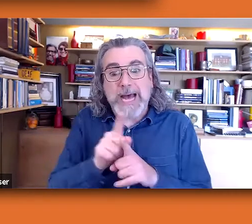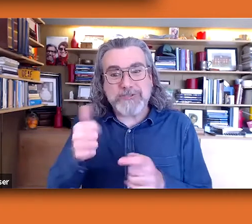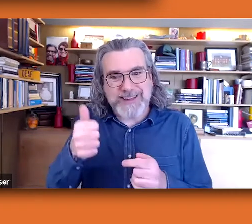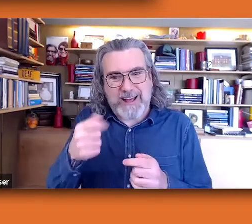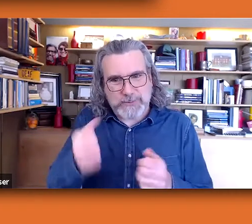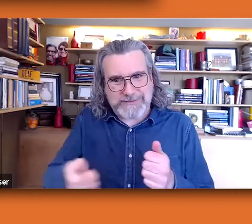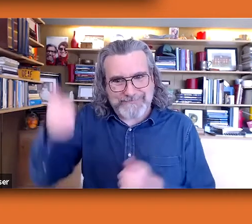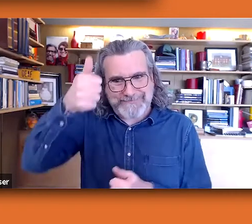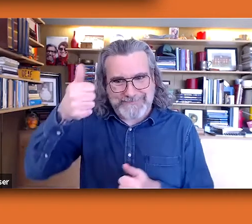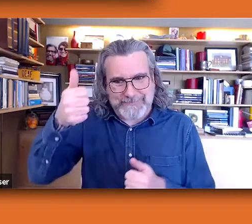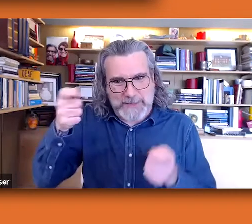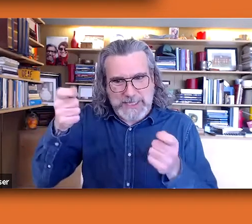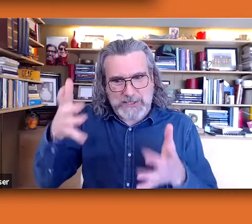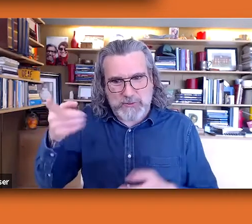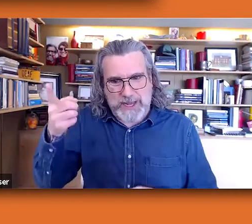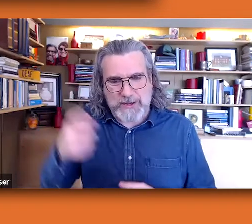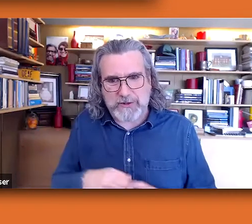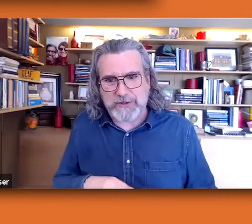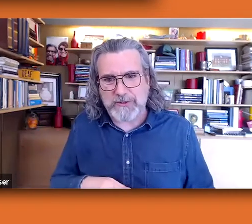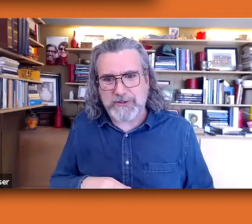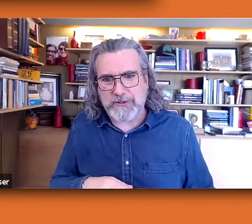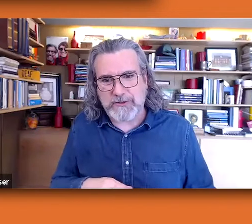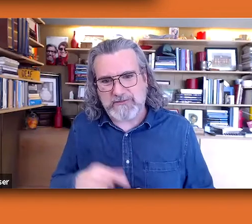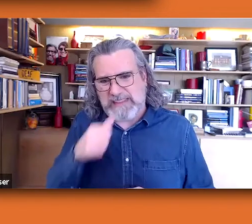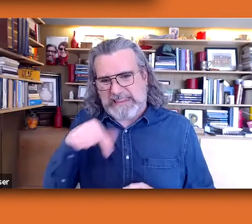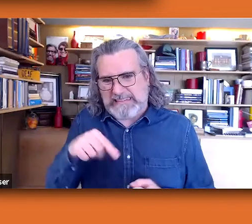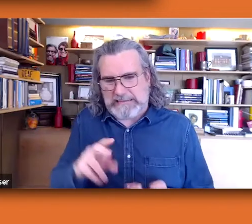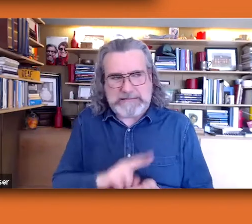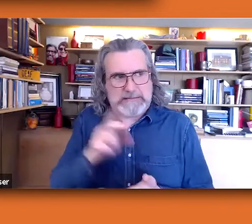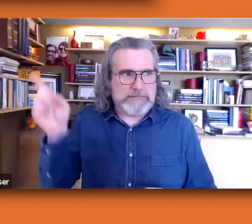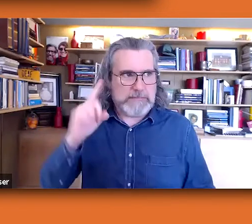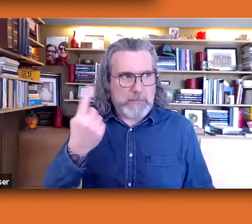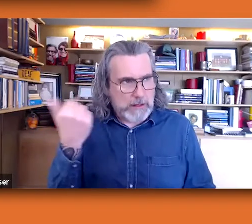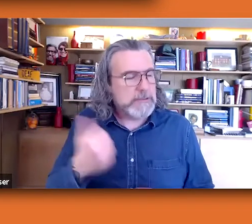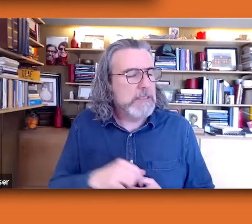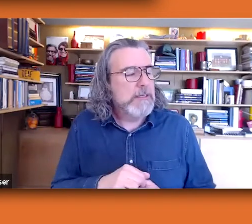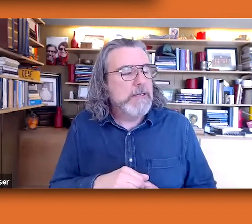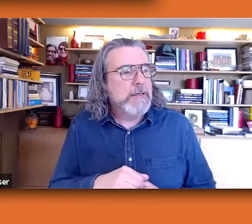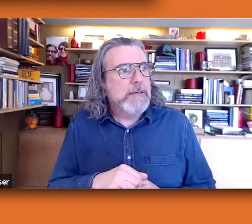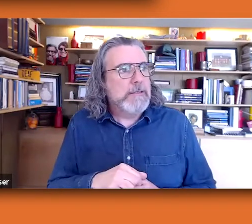undergraduate research assistant. And that Mentor was also an administrator